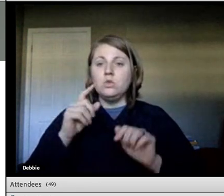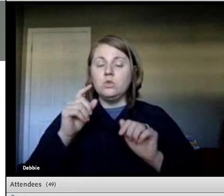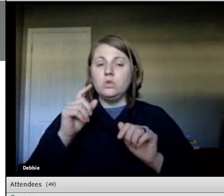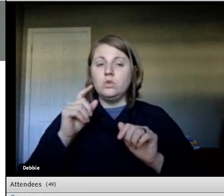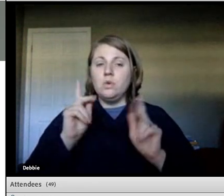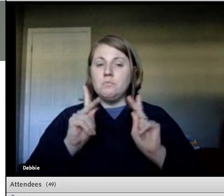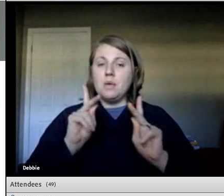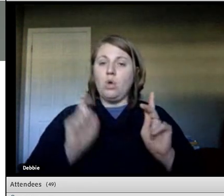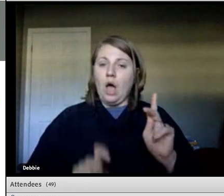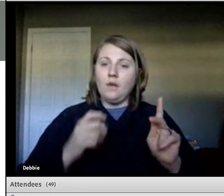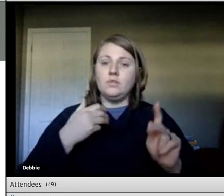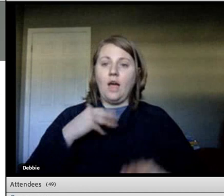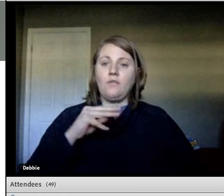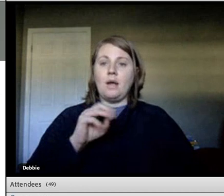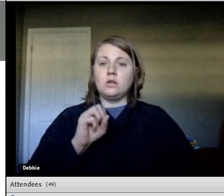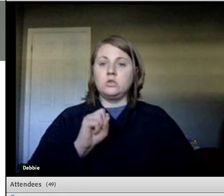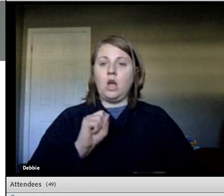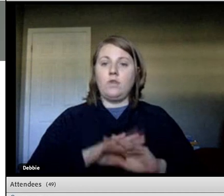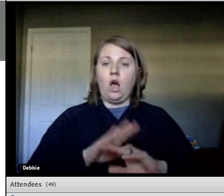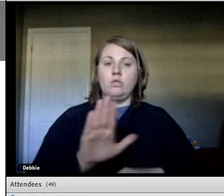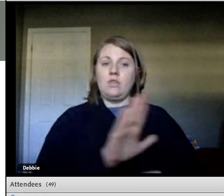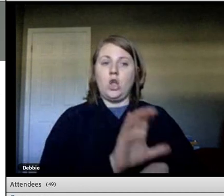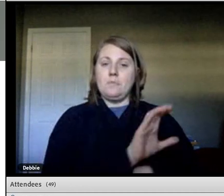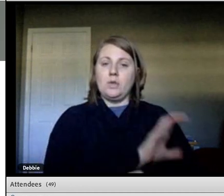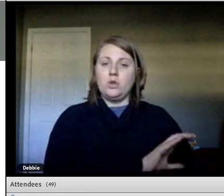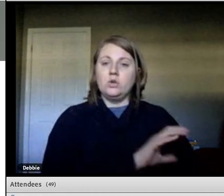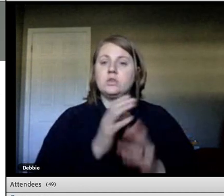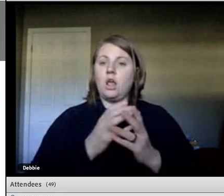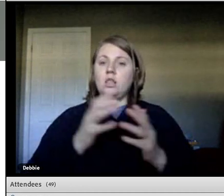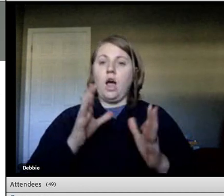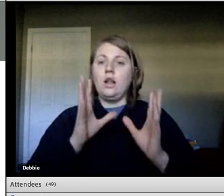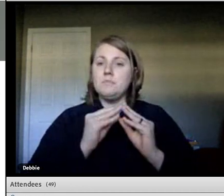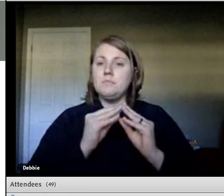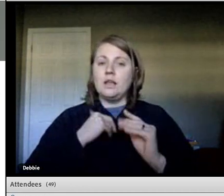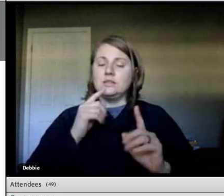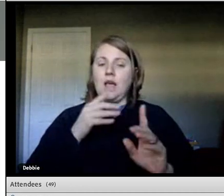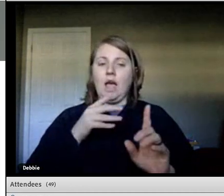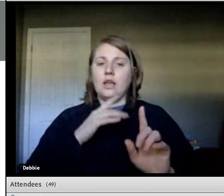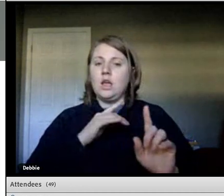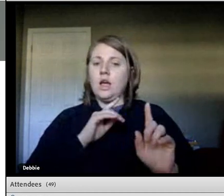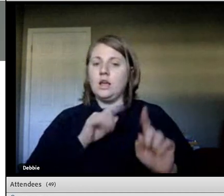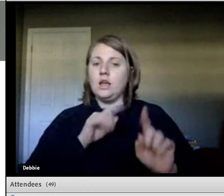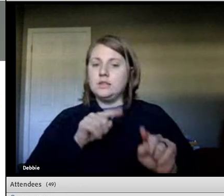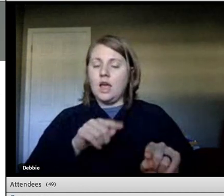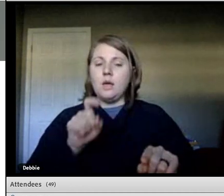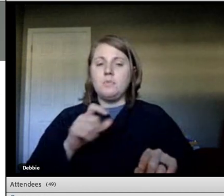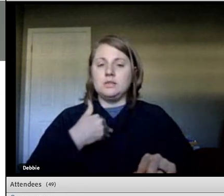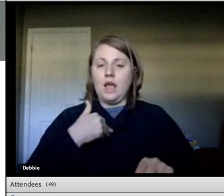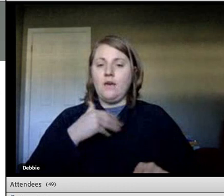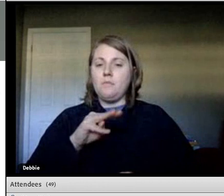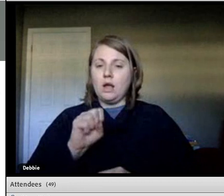A lot of the meetings I go to, people -- I need to have my Microsoft account, so you're kind of limiting people.